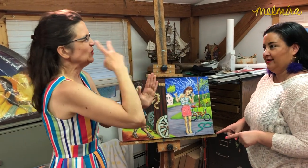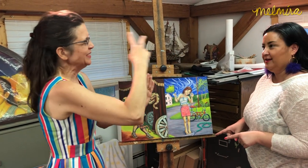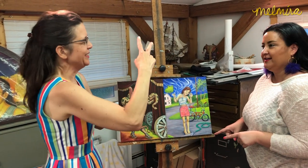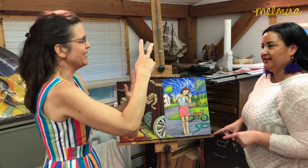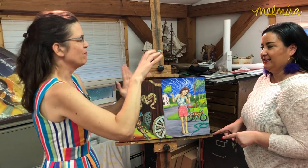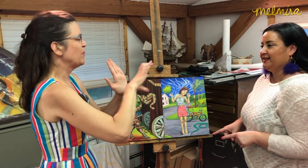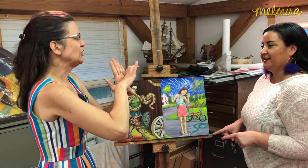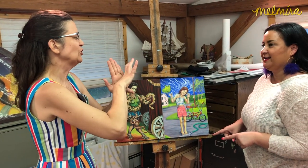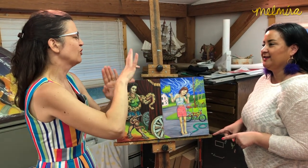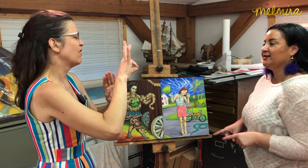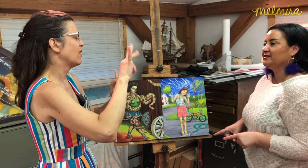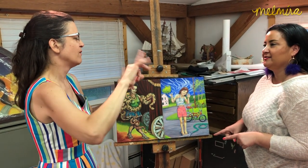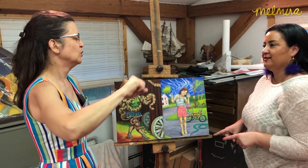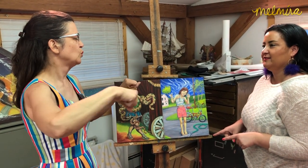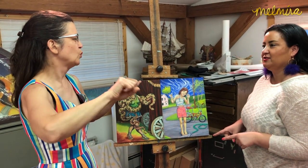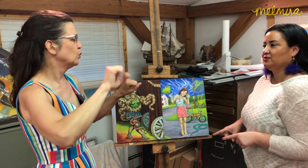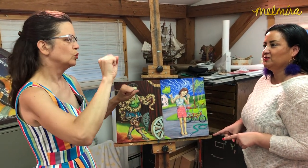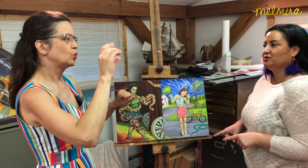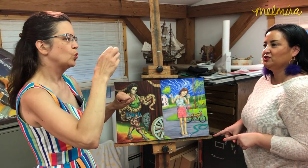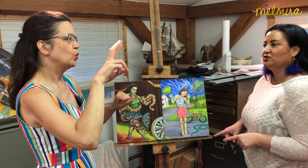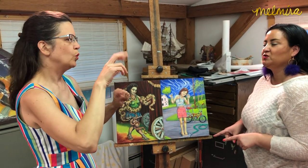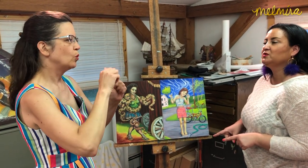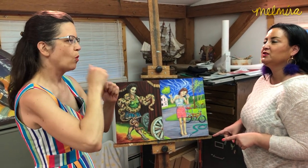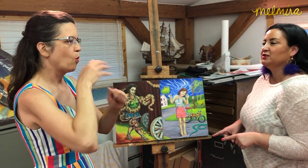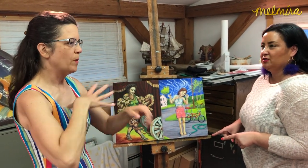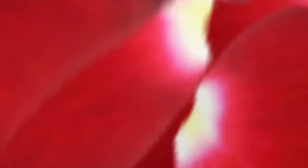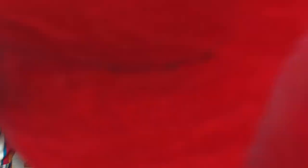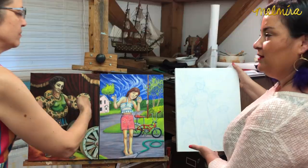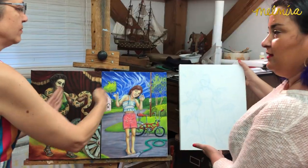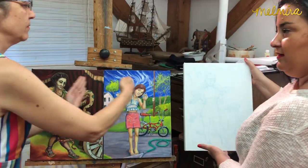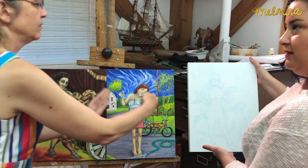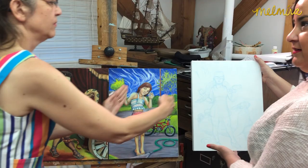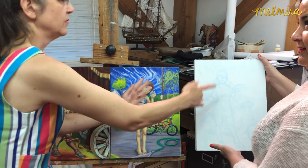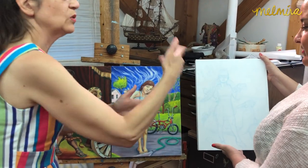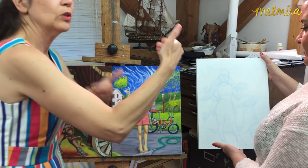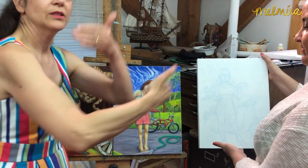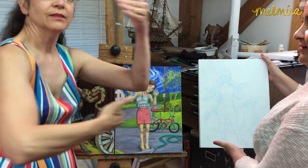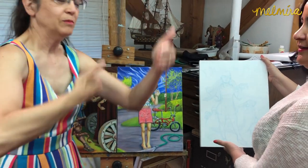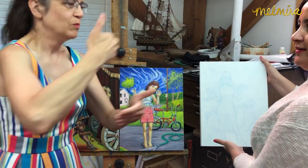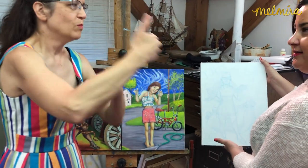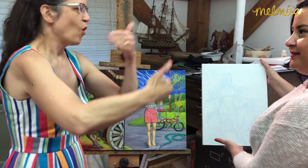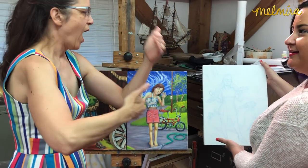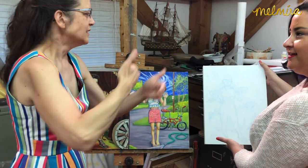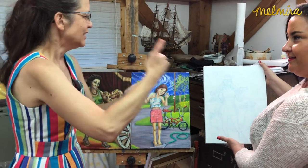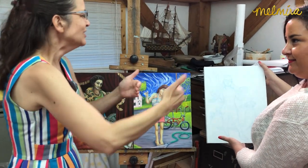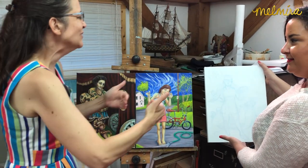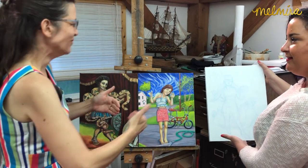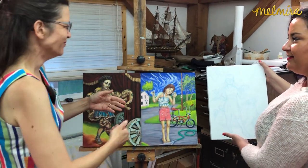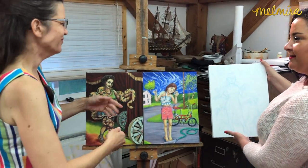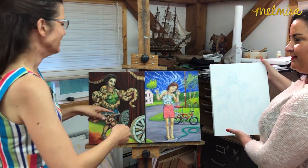you'll see a picture of a scooter with woman. The series- it's the process.